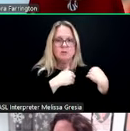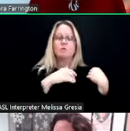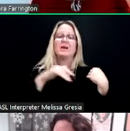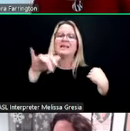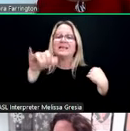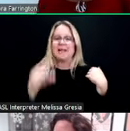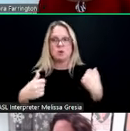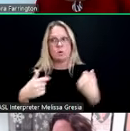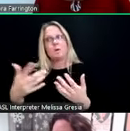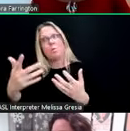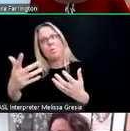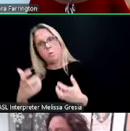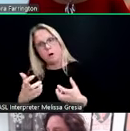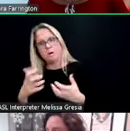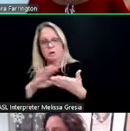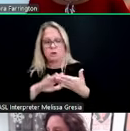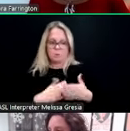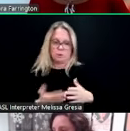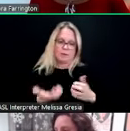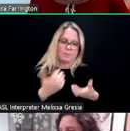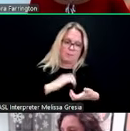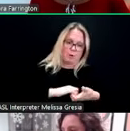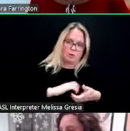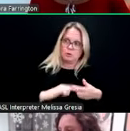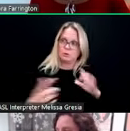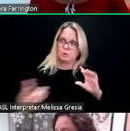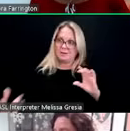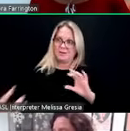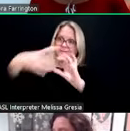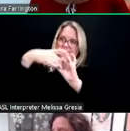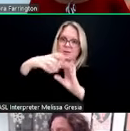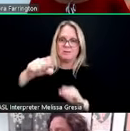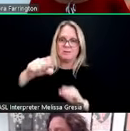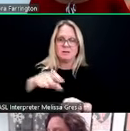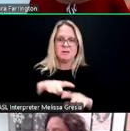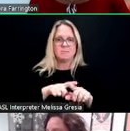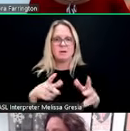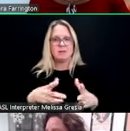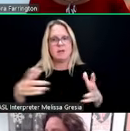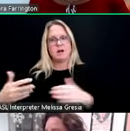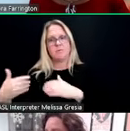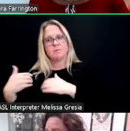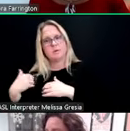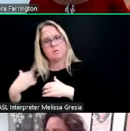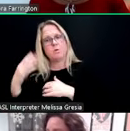want the community partners to get connected a lot of responsibility will rest with those